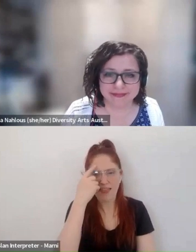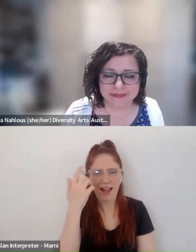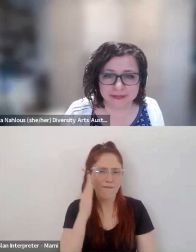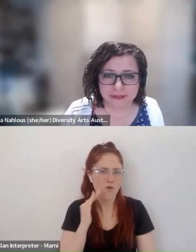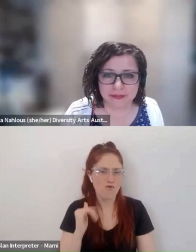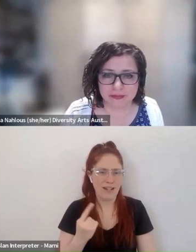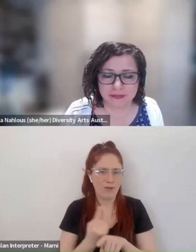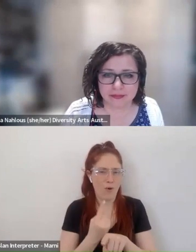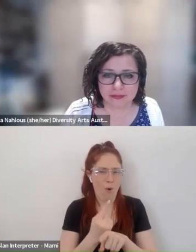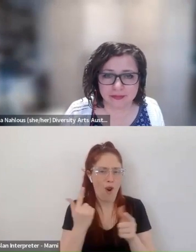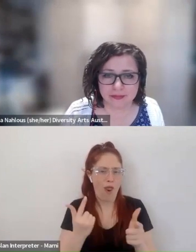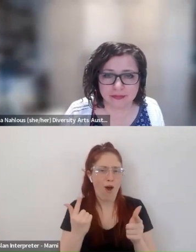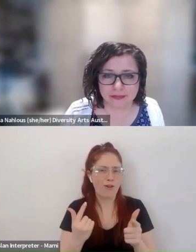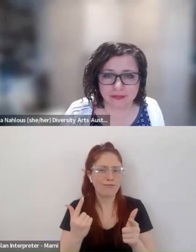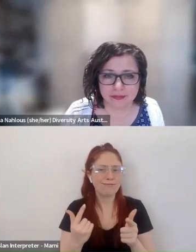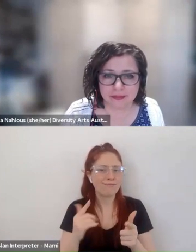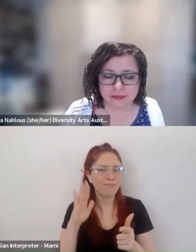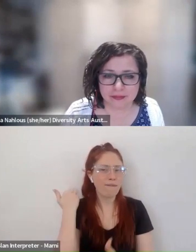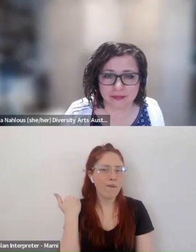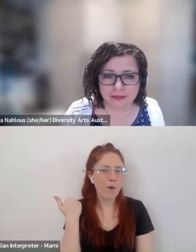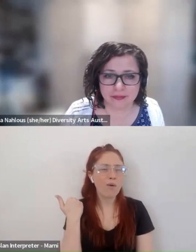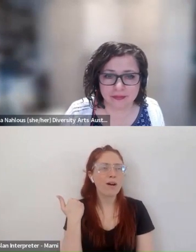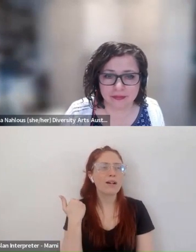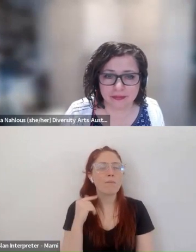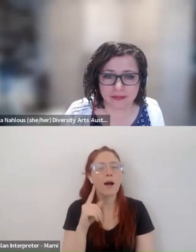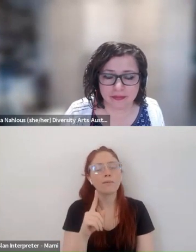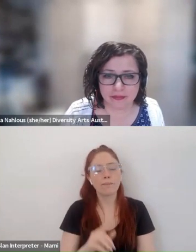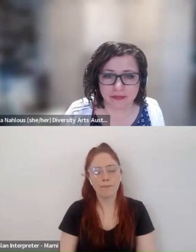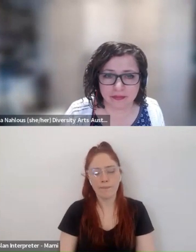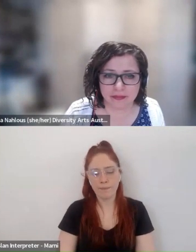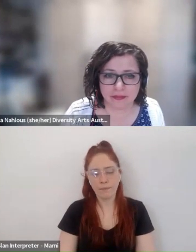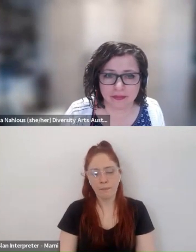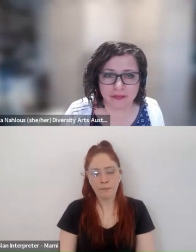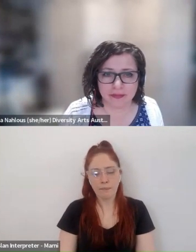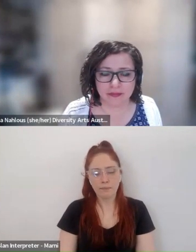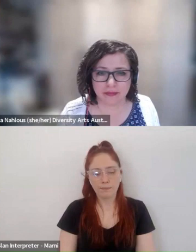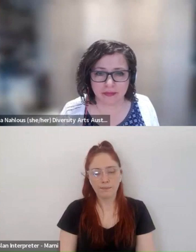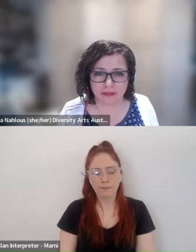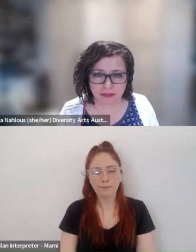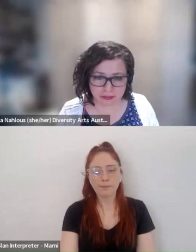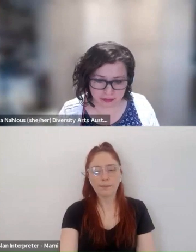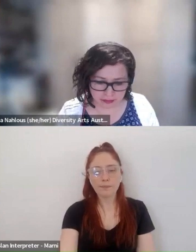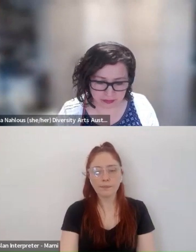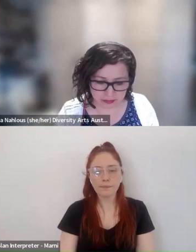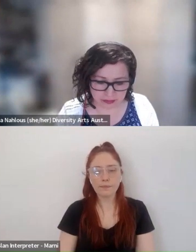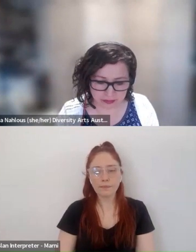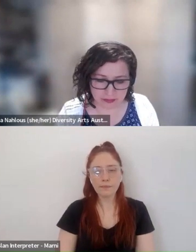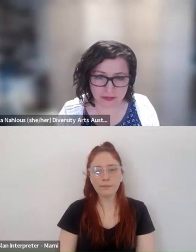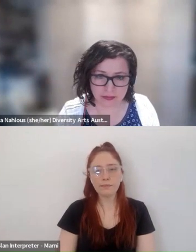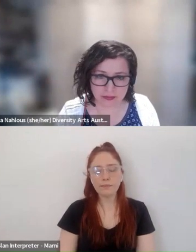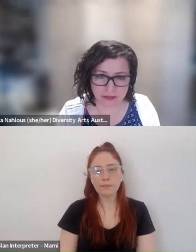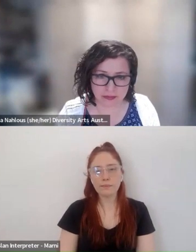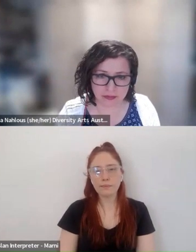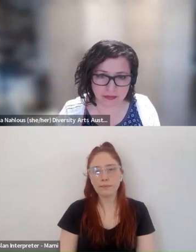responding to the first question, but what I will say is that it's very, it's